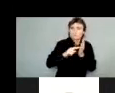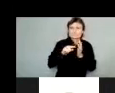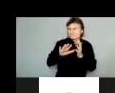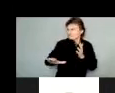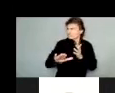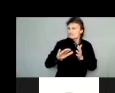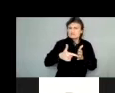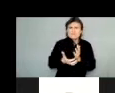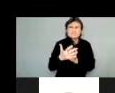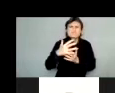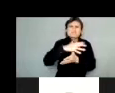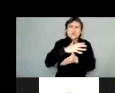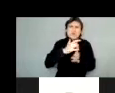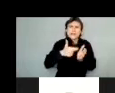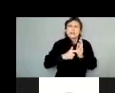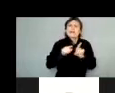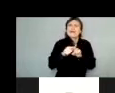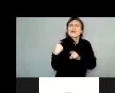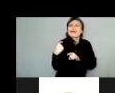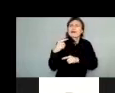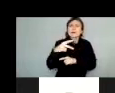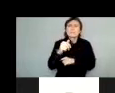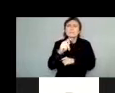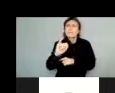Patti and I spoke about earlier in this presentation.